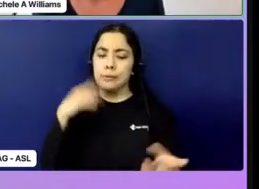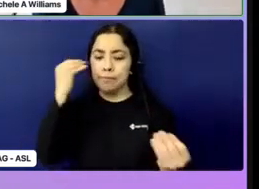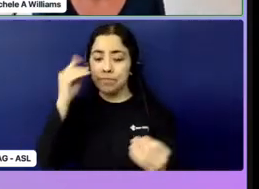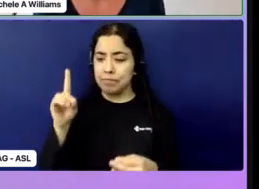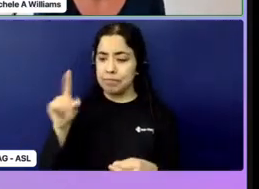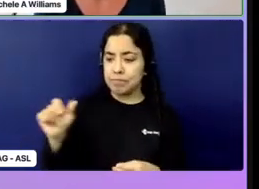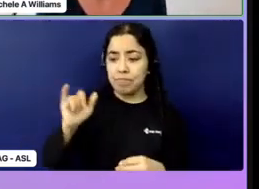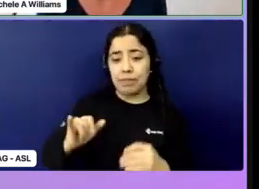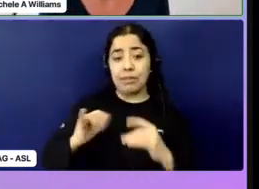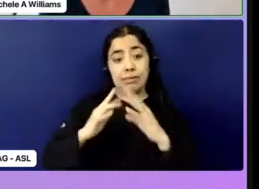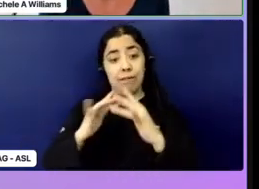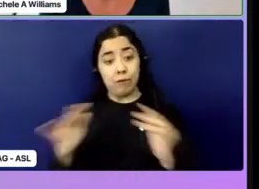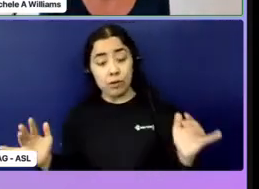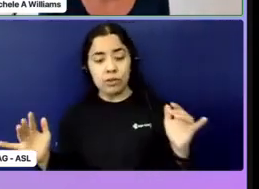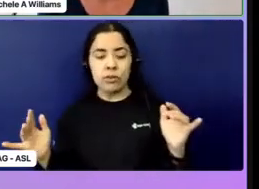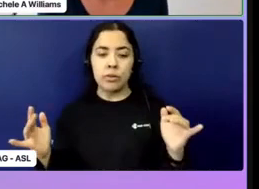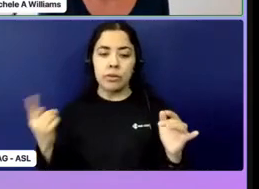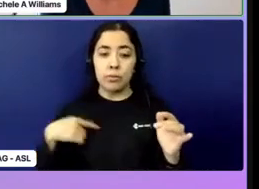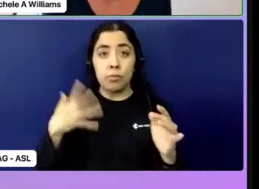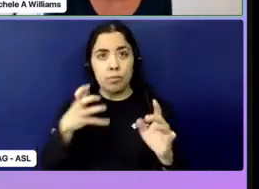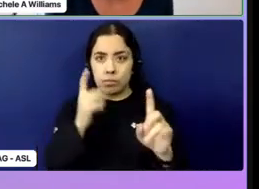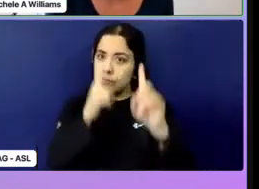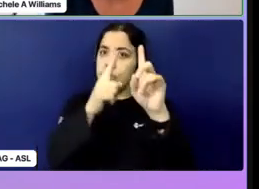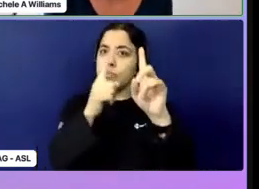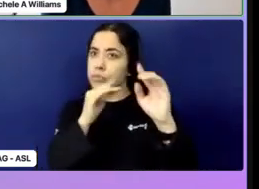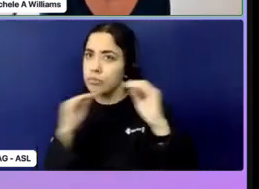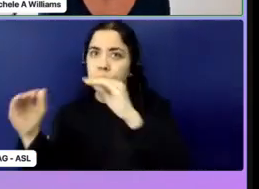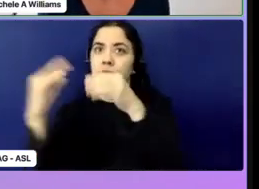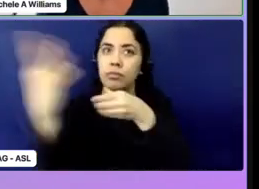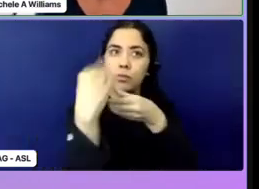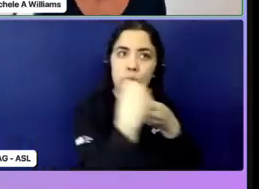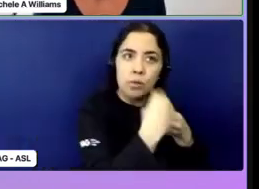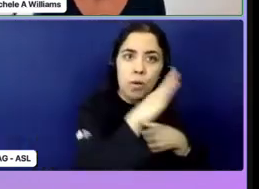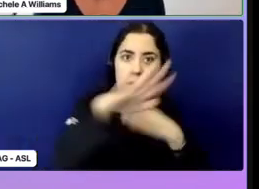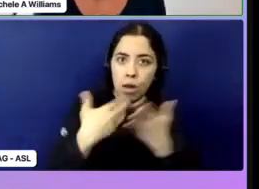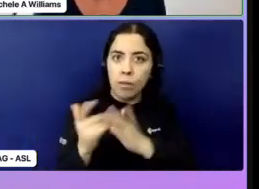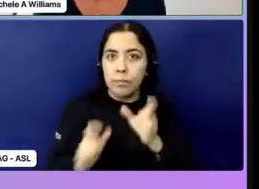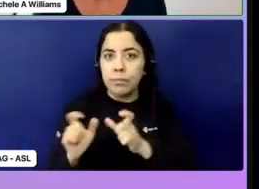goal is to evaluate whether disability can simply be